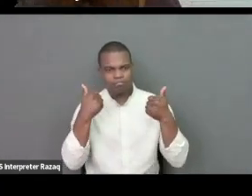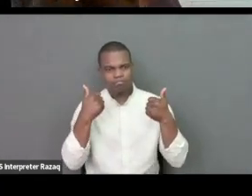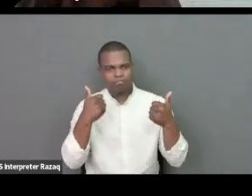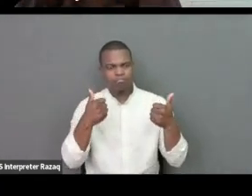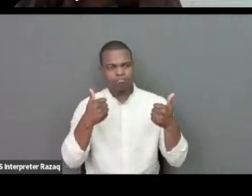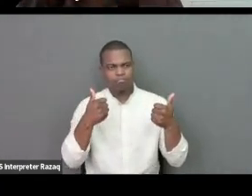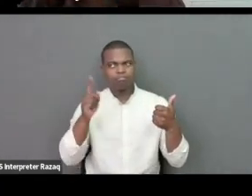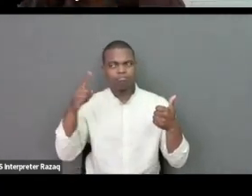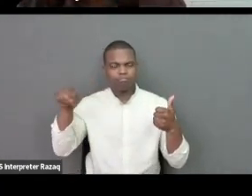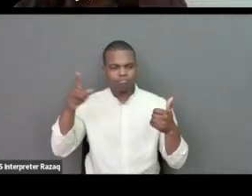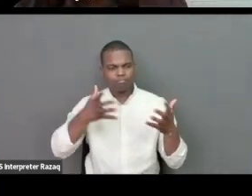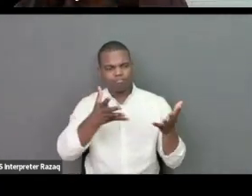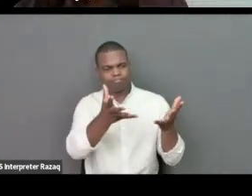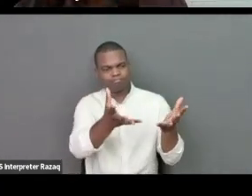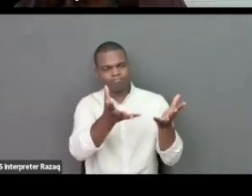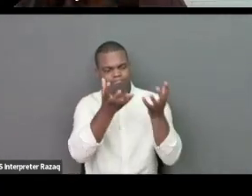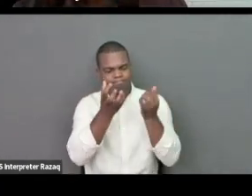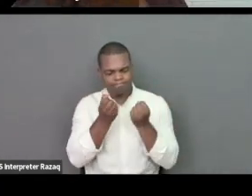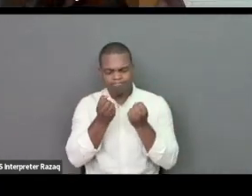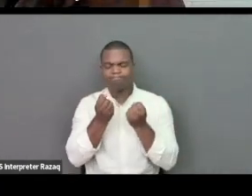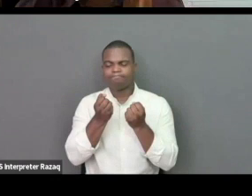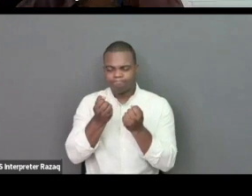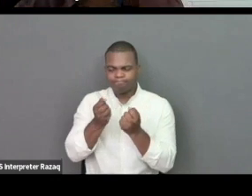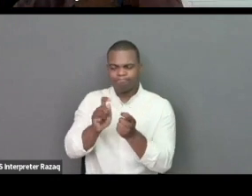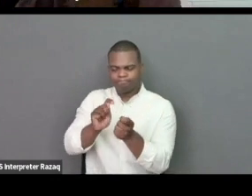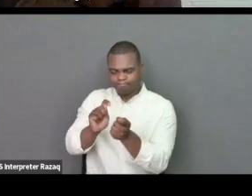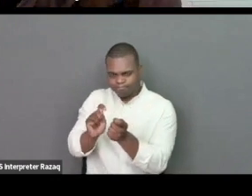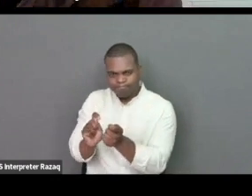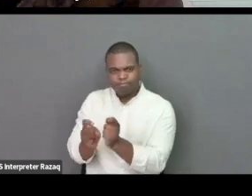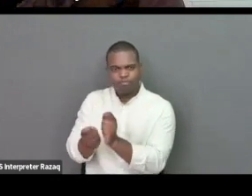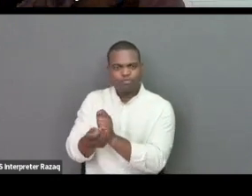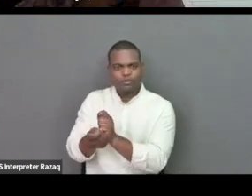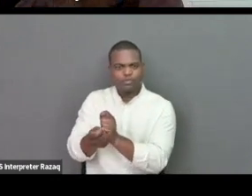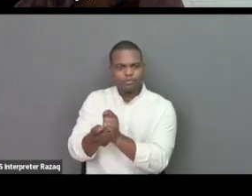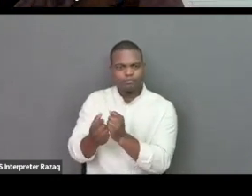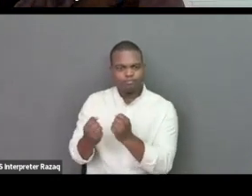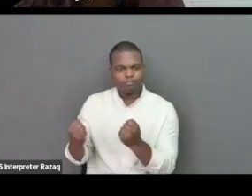included in a feedback, so the user might explain